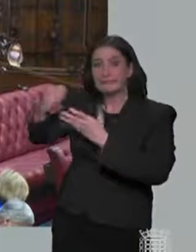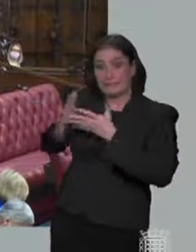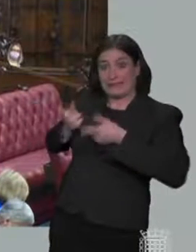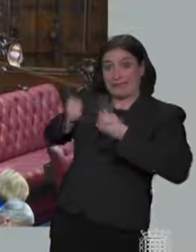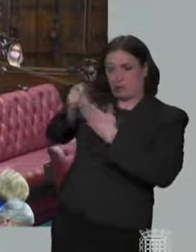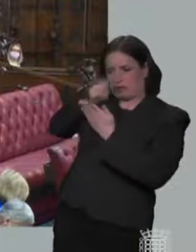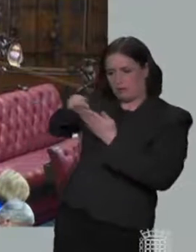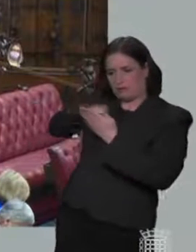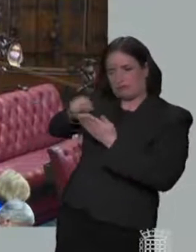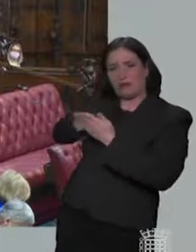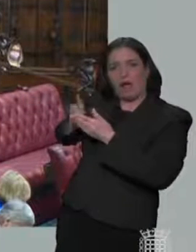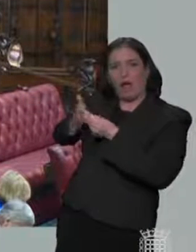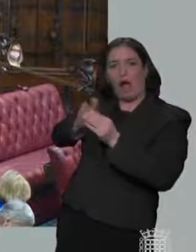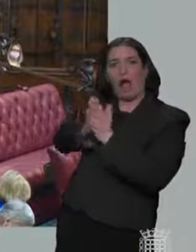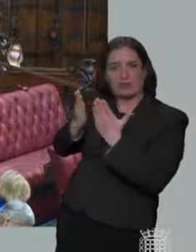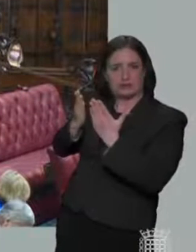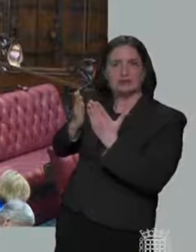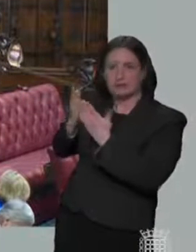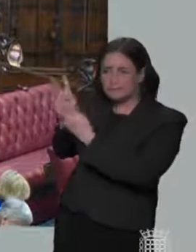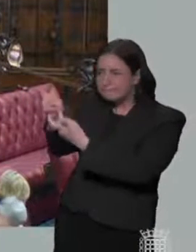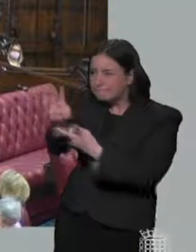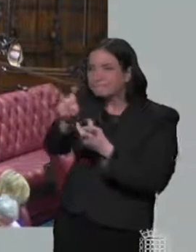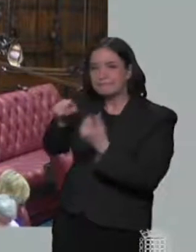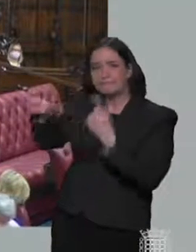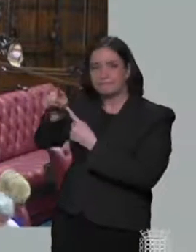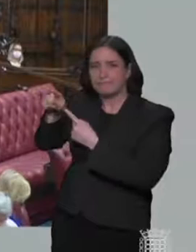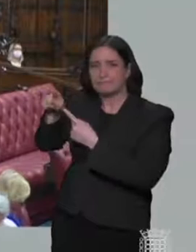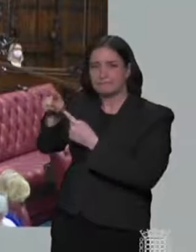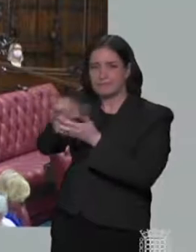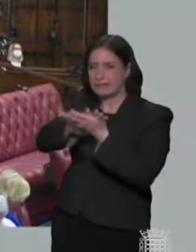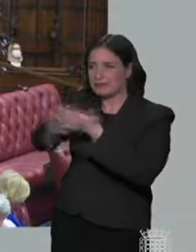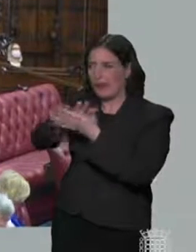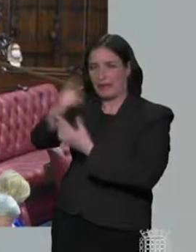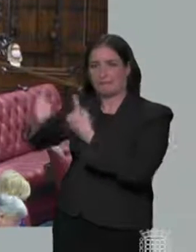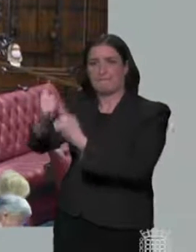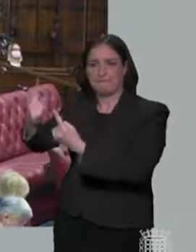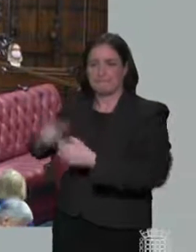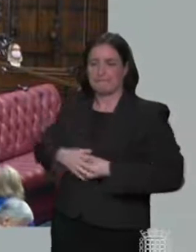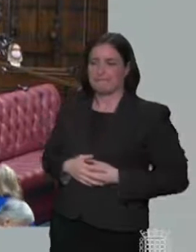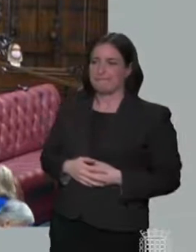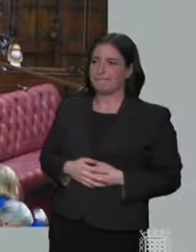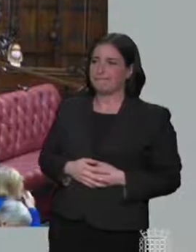and deployment of that guidance that brings me to the non-statutory provisions which